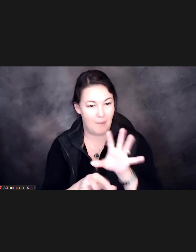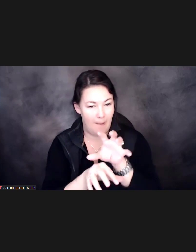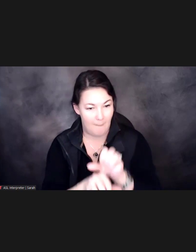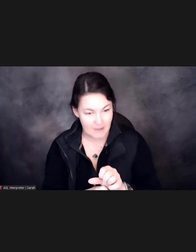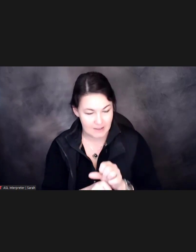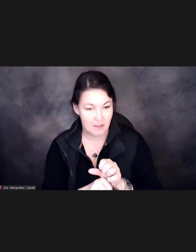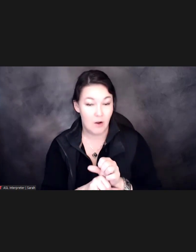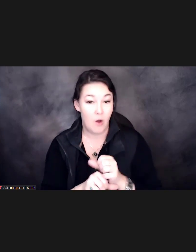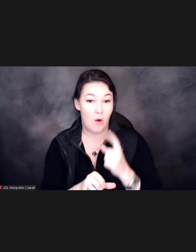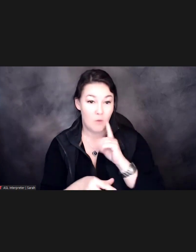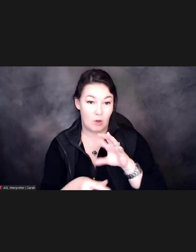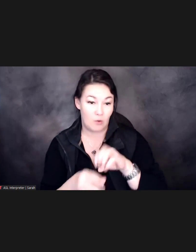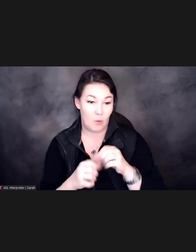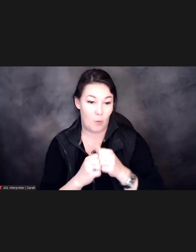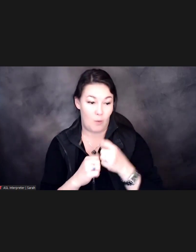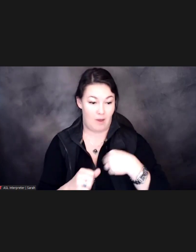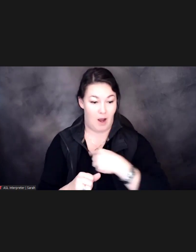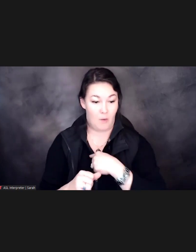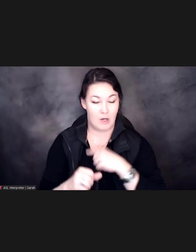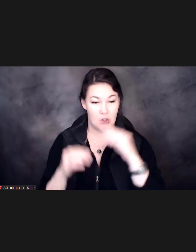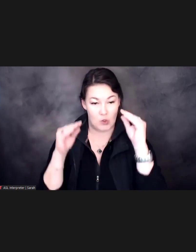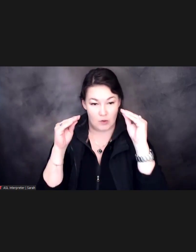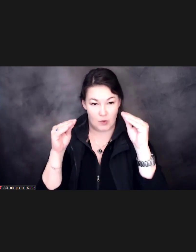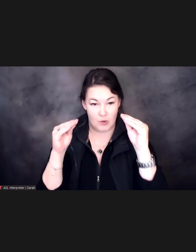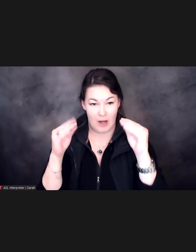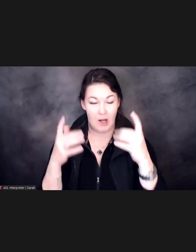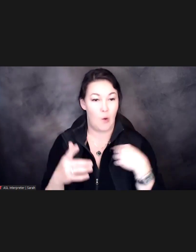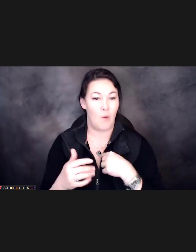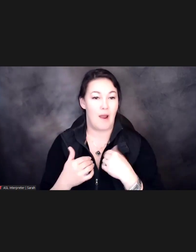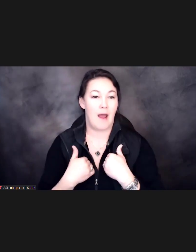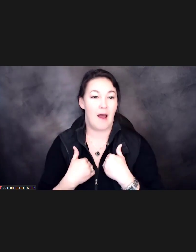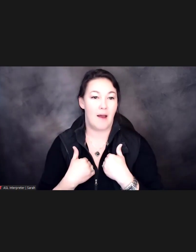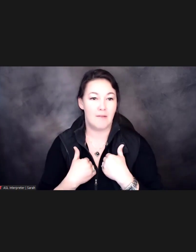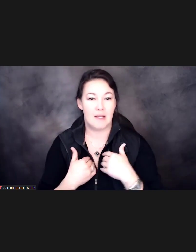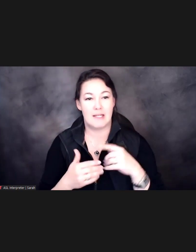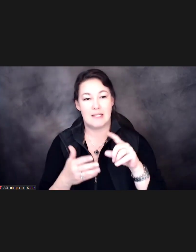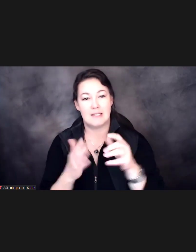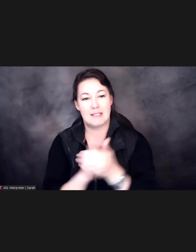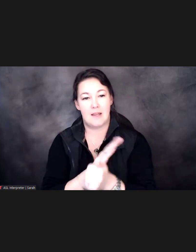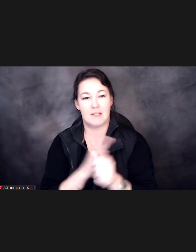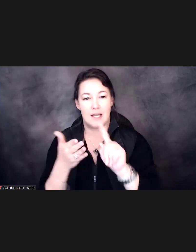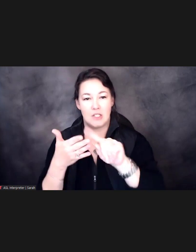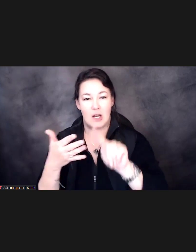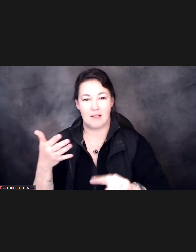apart of our training, a skills checklist for OAE screening, and